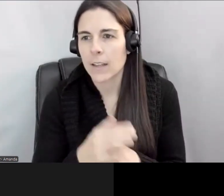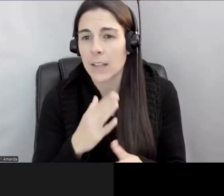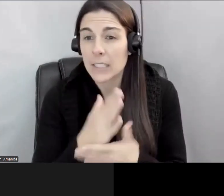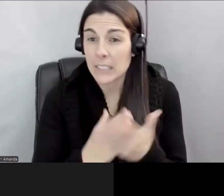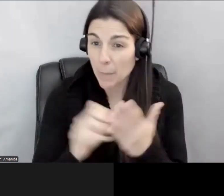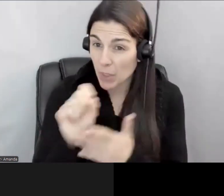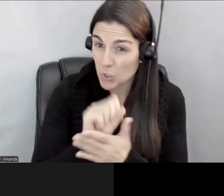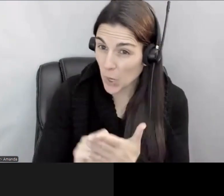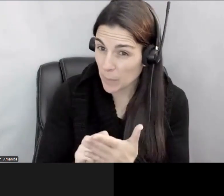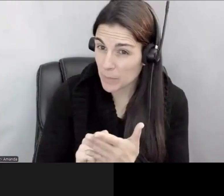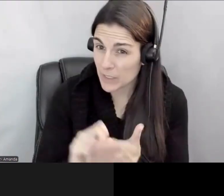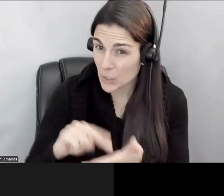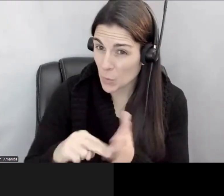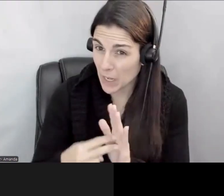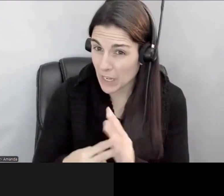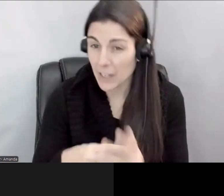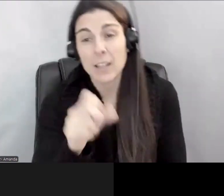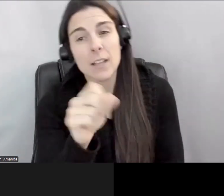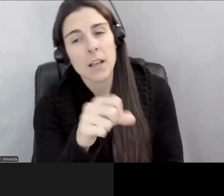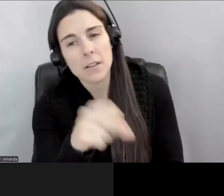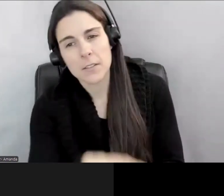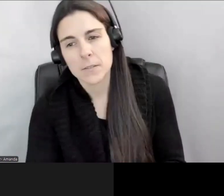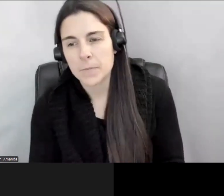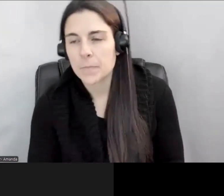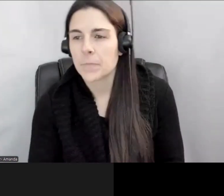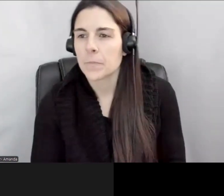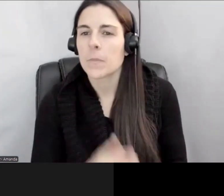Shelby Clark: yeah, yep. And some kids. And this is a really